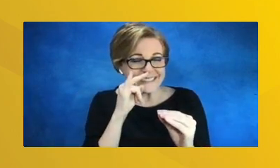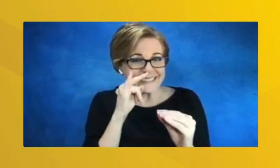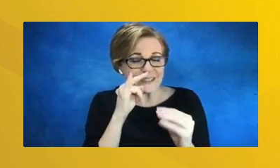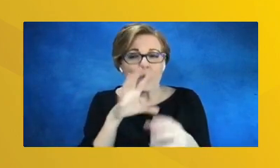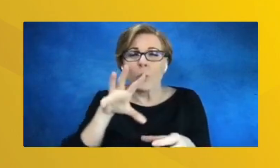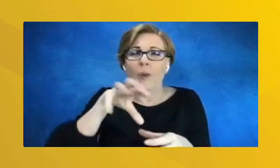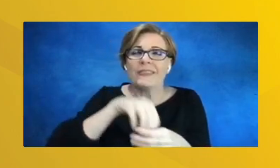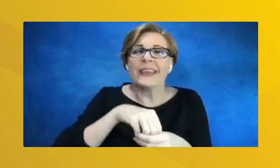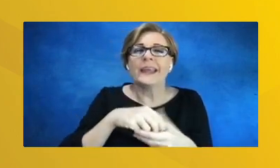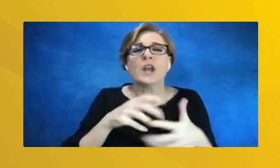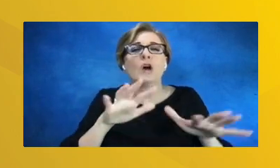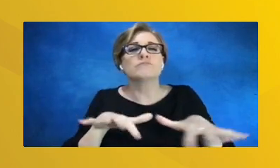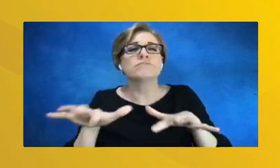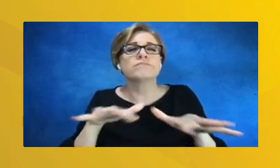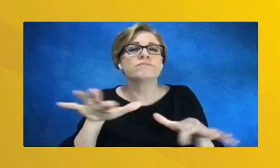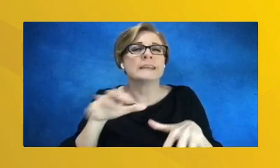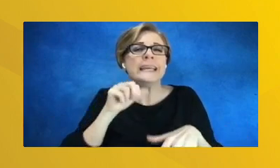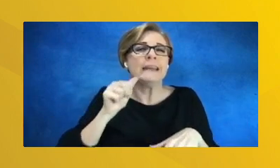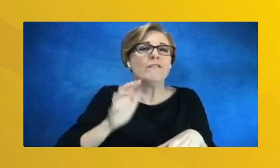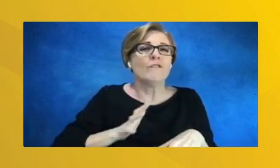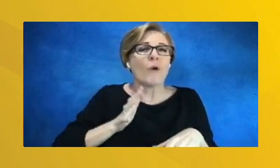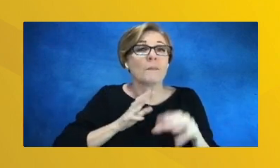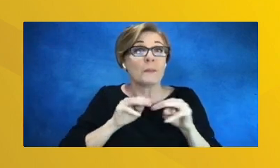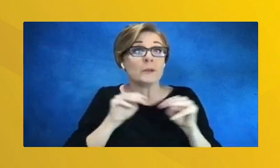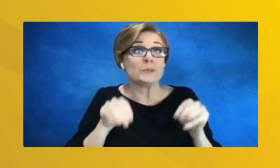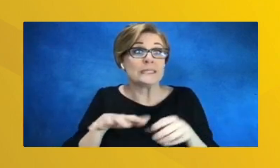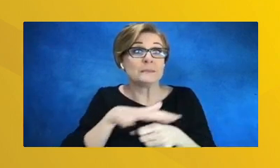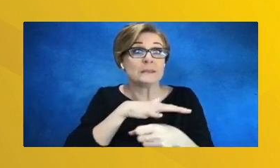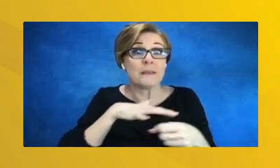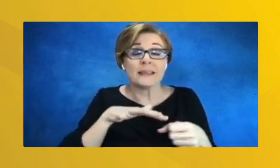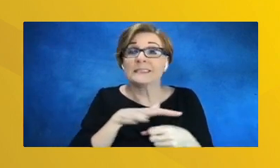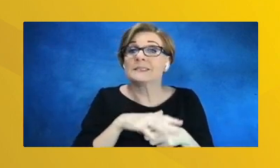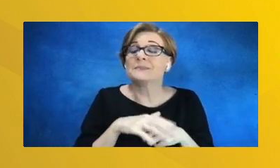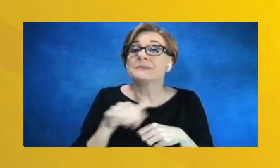And so if we could go to the next slide, please. Thank you.